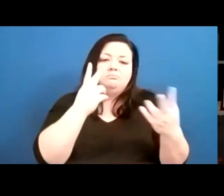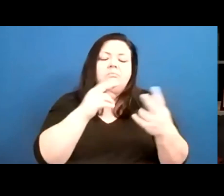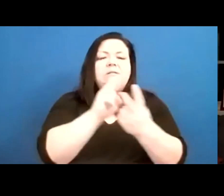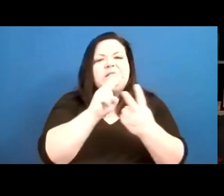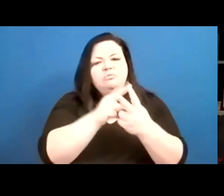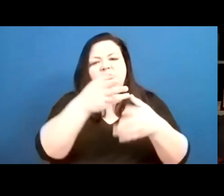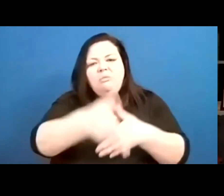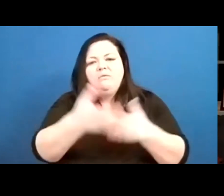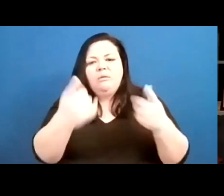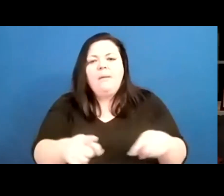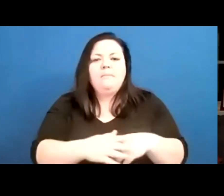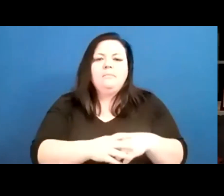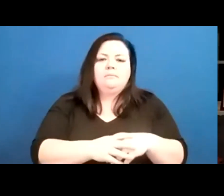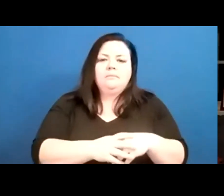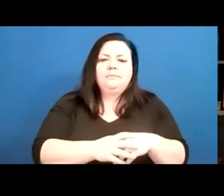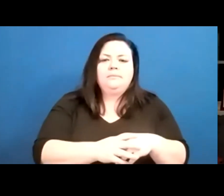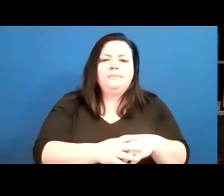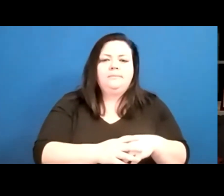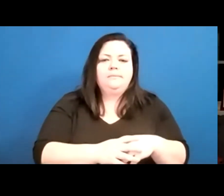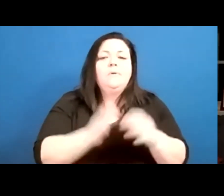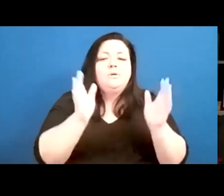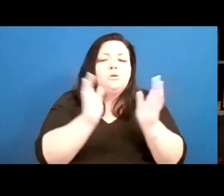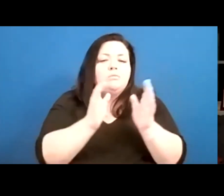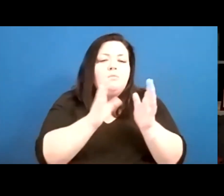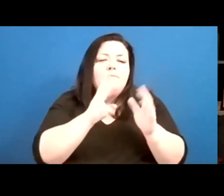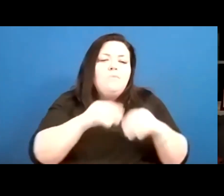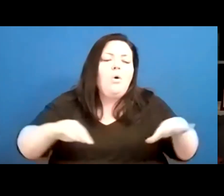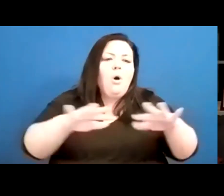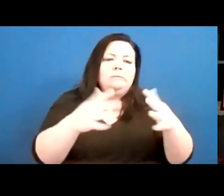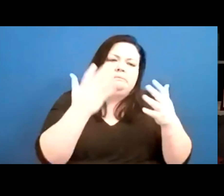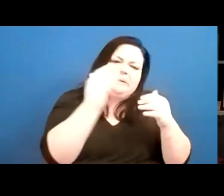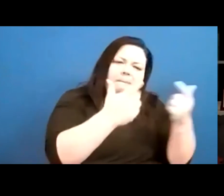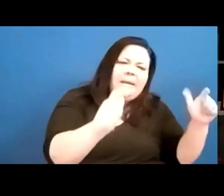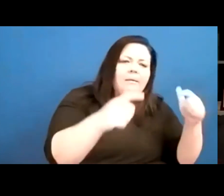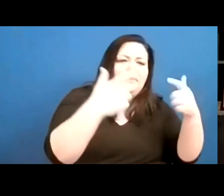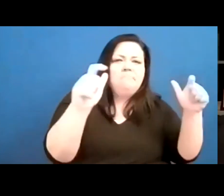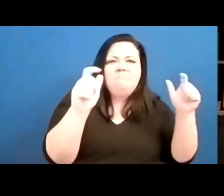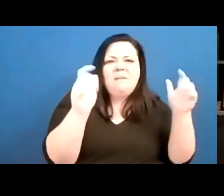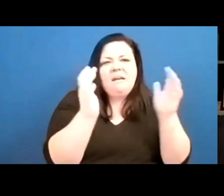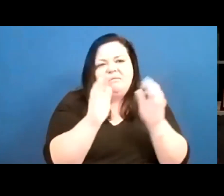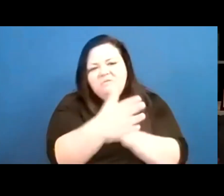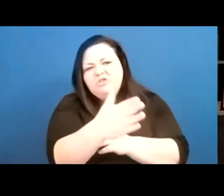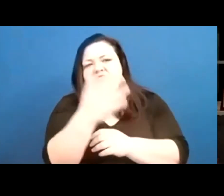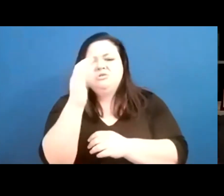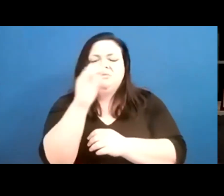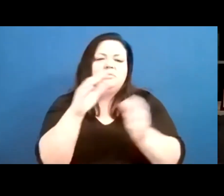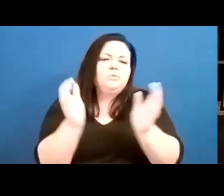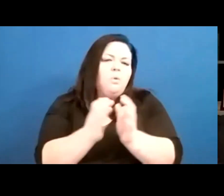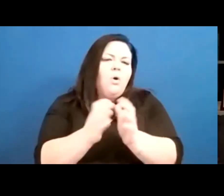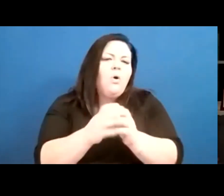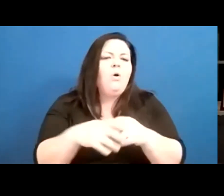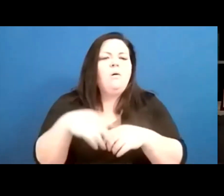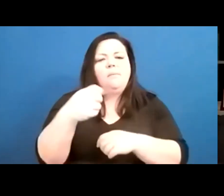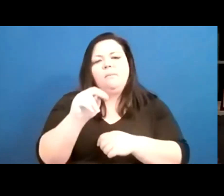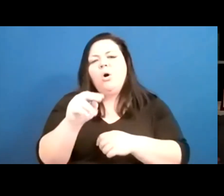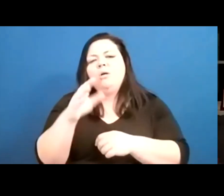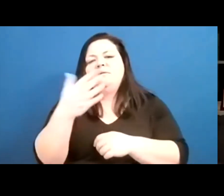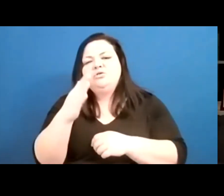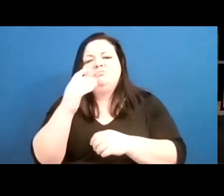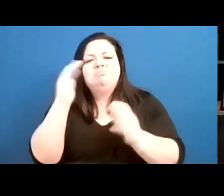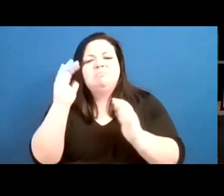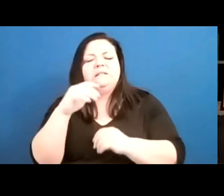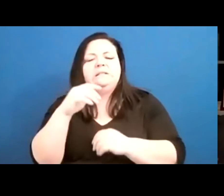crisp chords. small pond seem big, big fish seem small. pond fish seem smug, small fish beam goned.